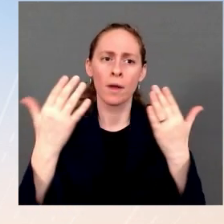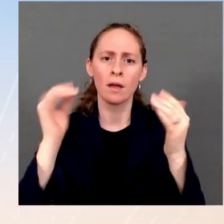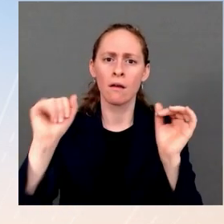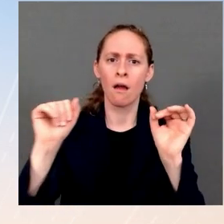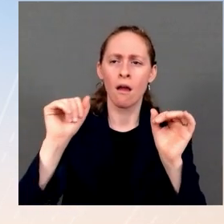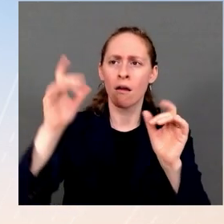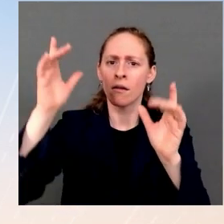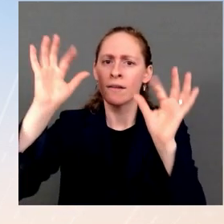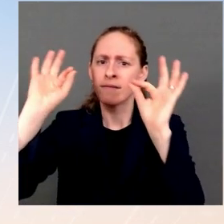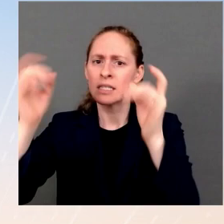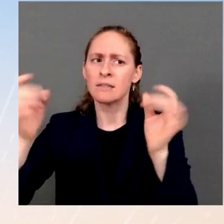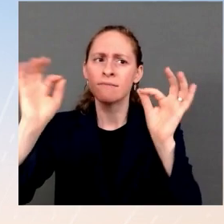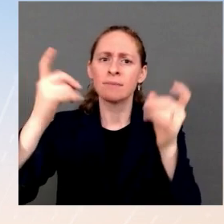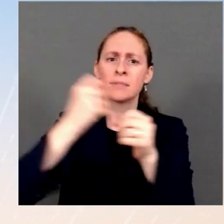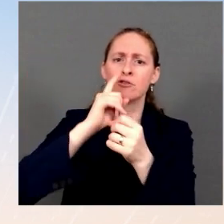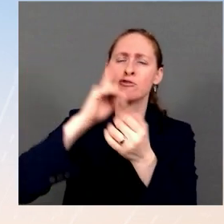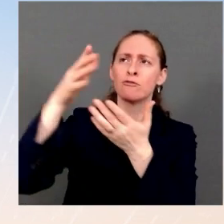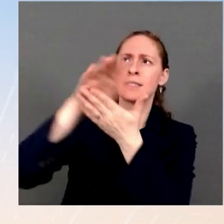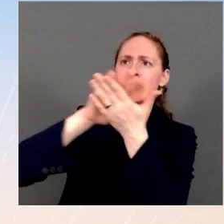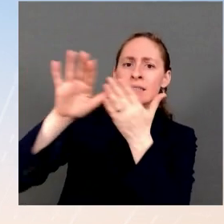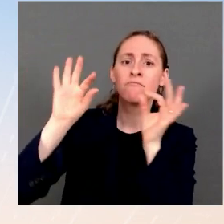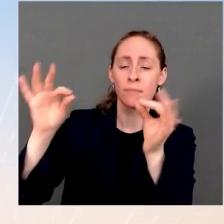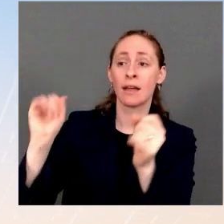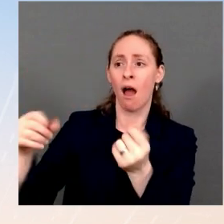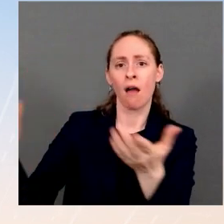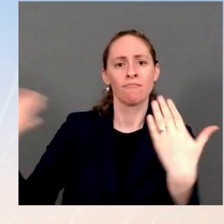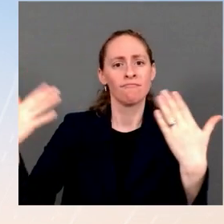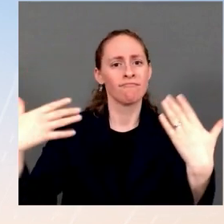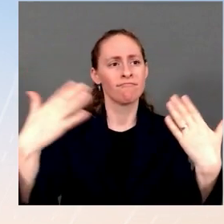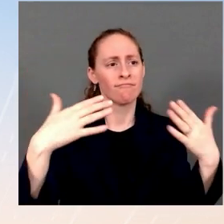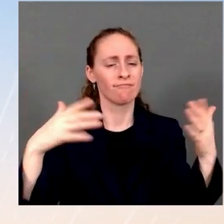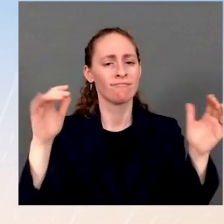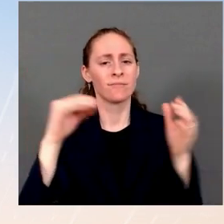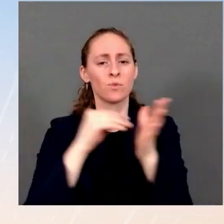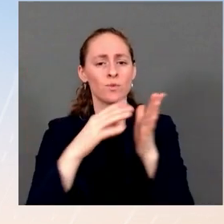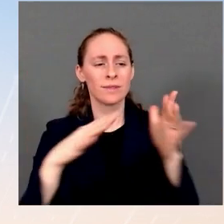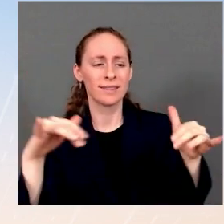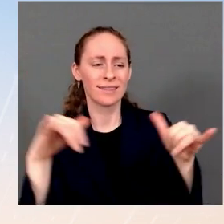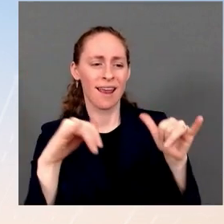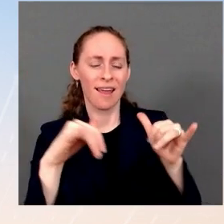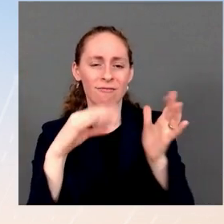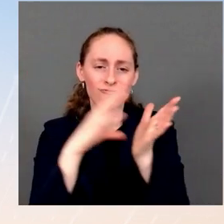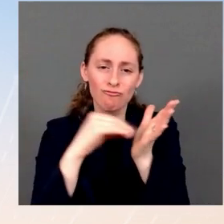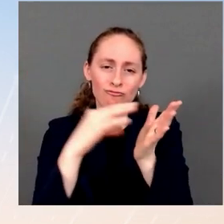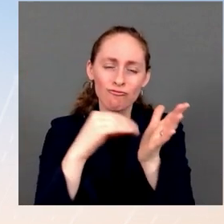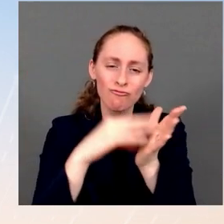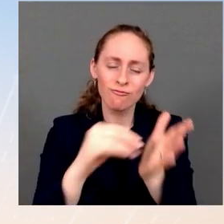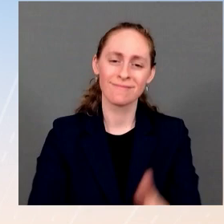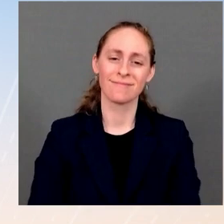This week, Secretary Cardona also visited Baton Rouge and highlighted how American Rescue Plan funds